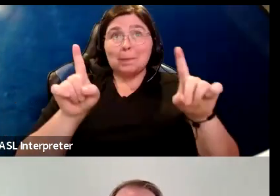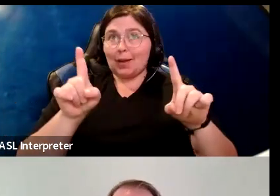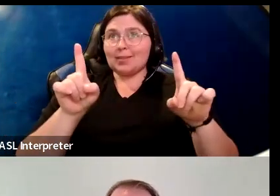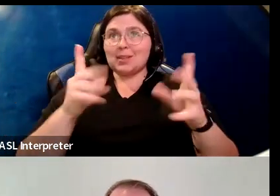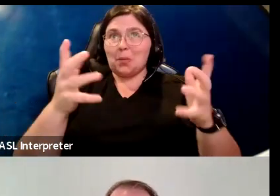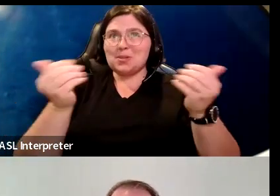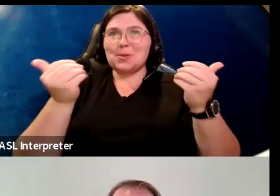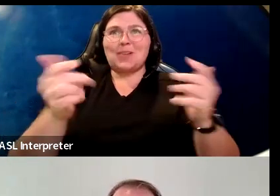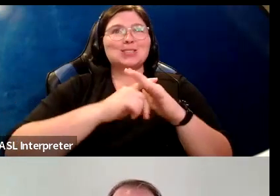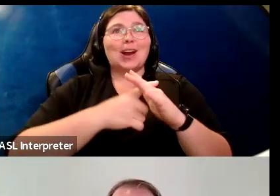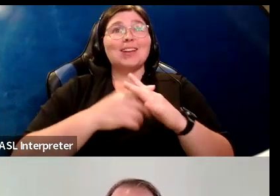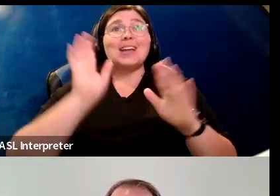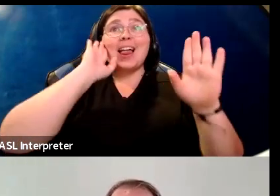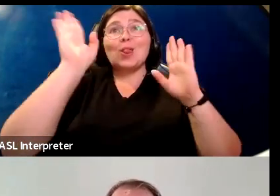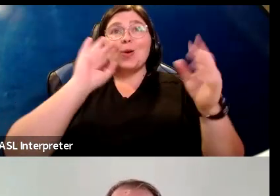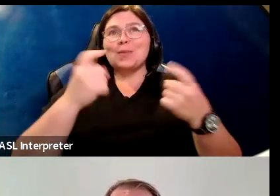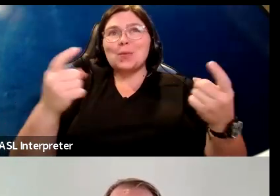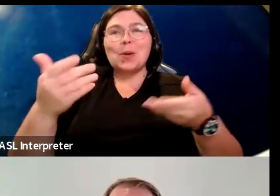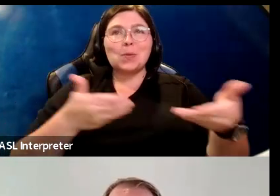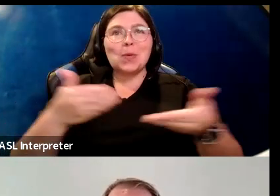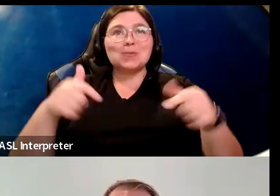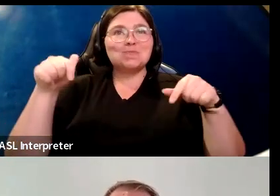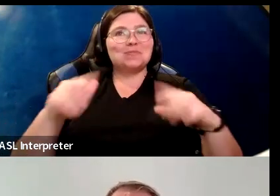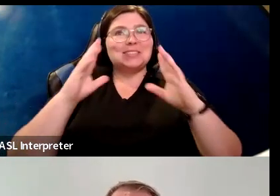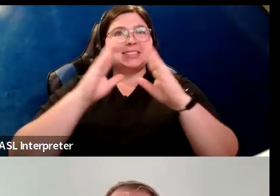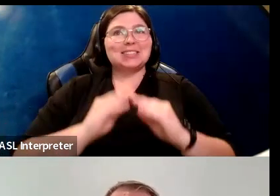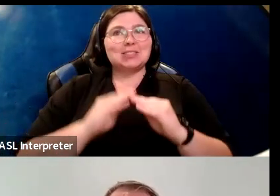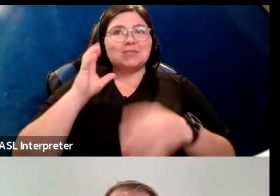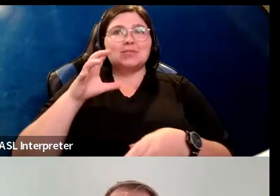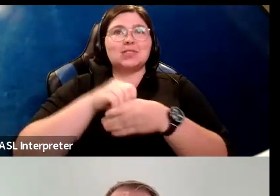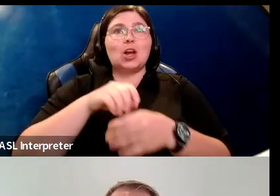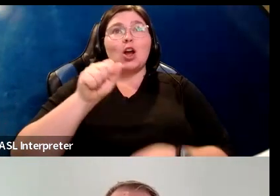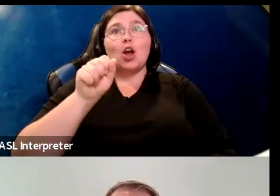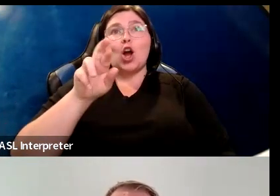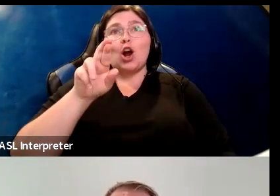Welcome, everybody, to this session that's part of the arXiv Accessibility Forum.